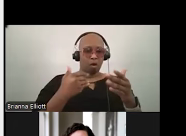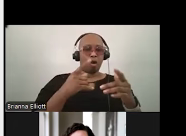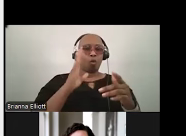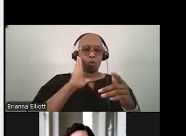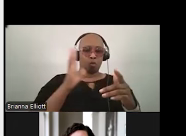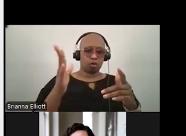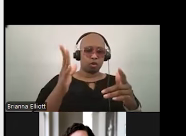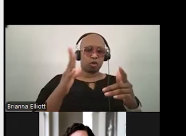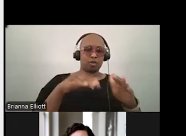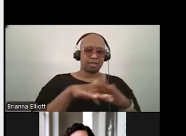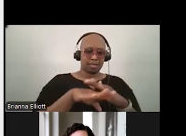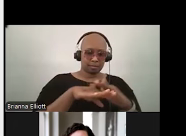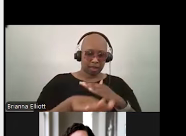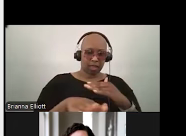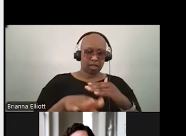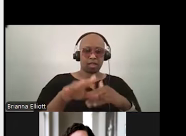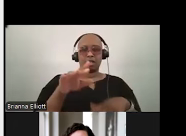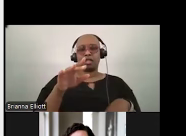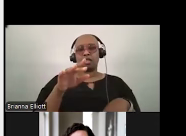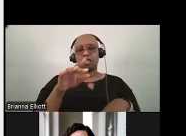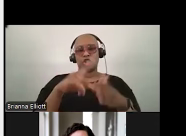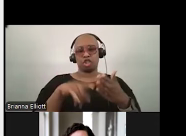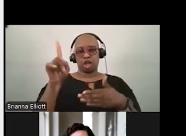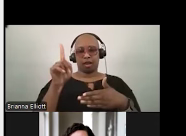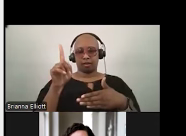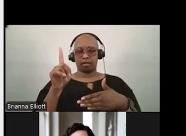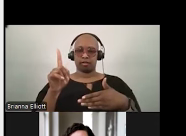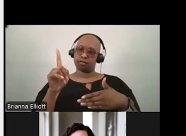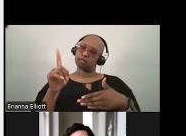that this one isn't tagged, but we're going to do an accessibility check just to show you what that